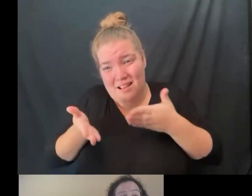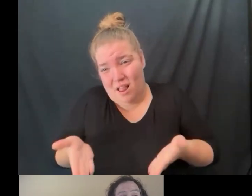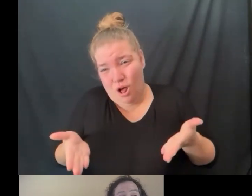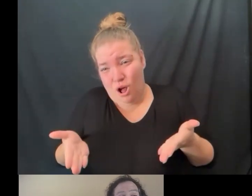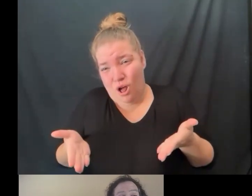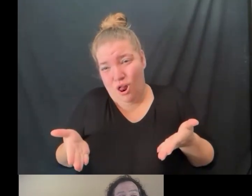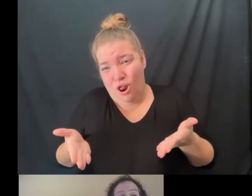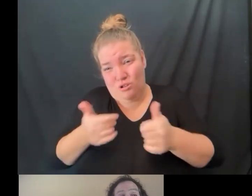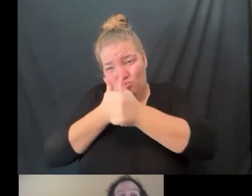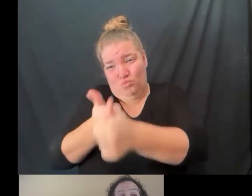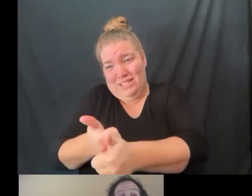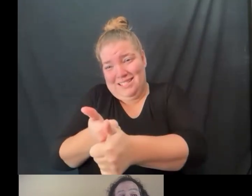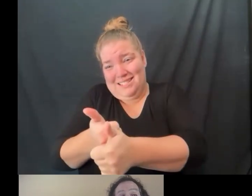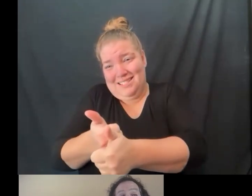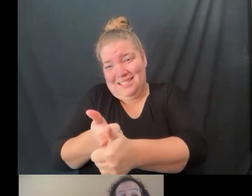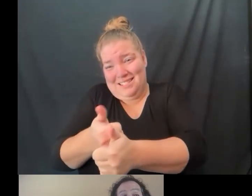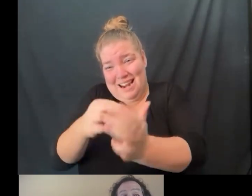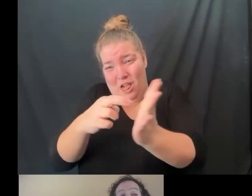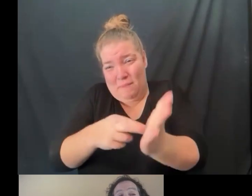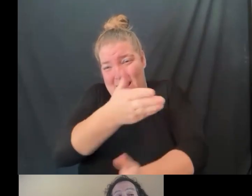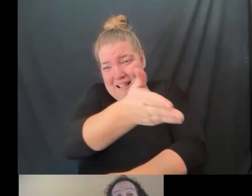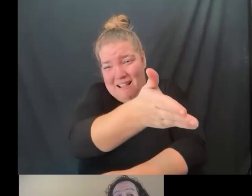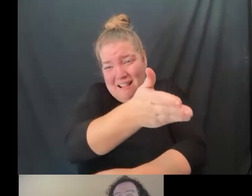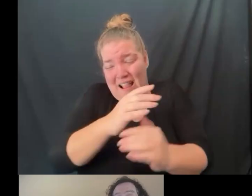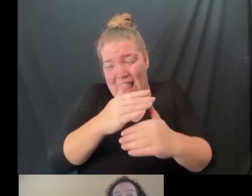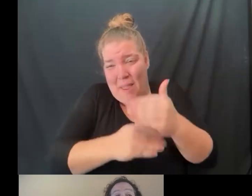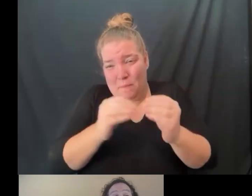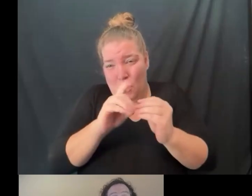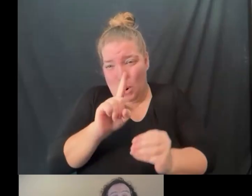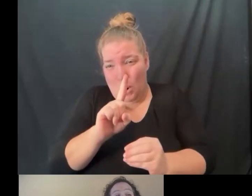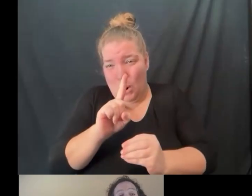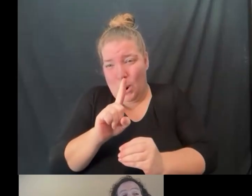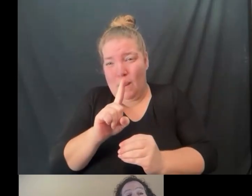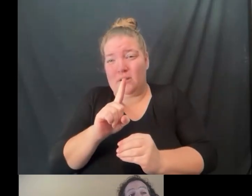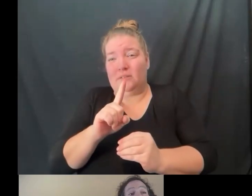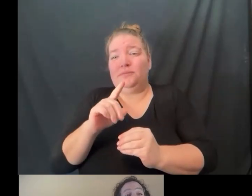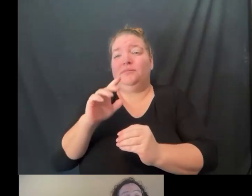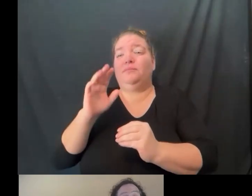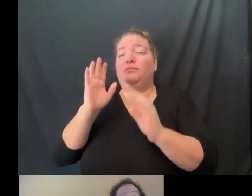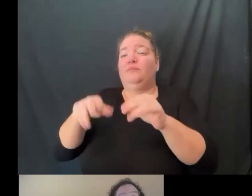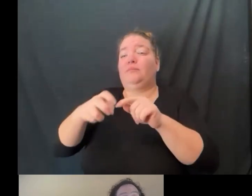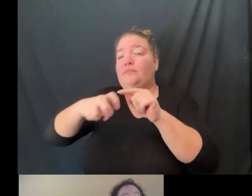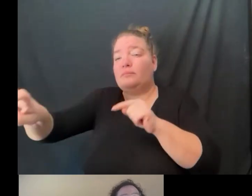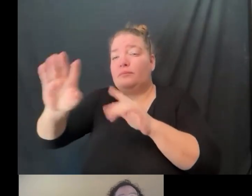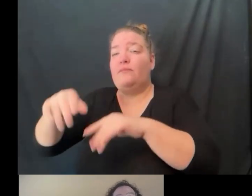to be accessible already based on current regulations that aren't above Phase 1.